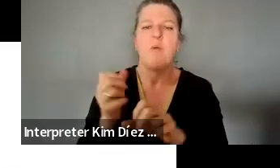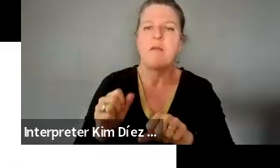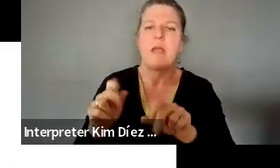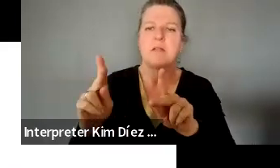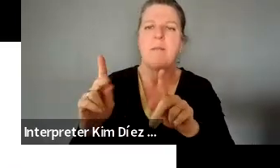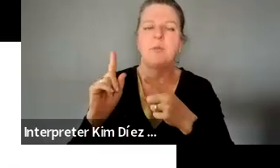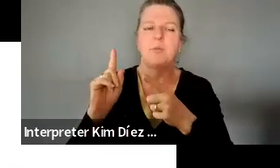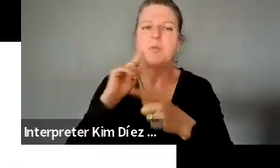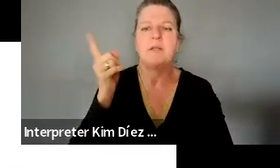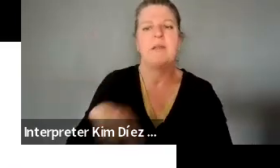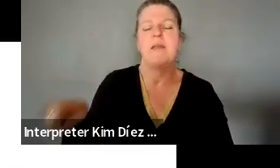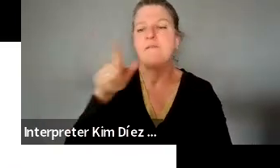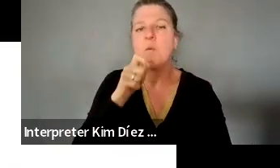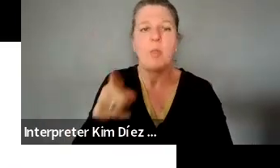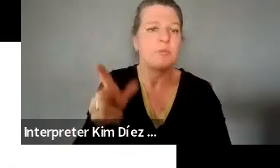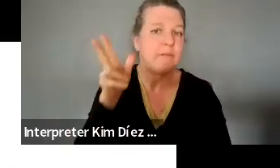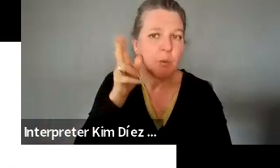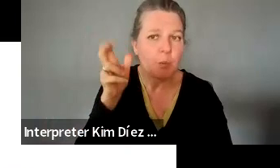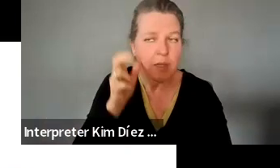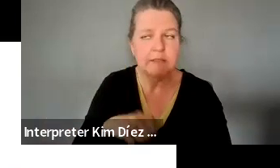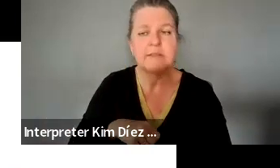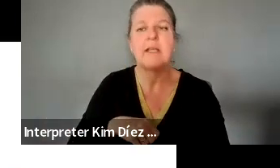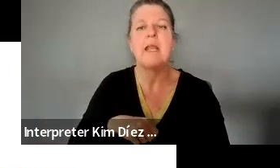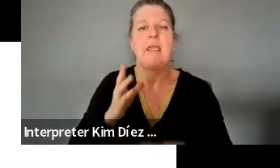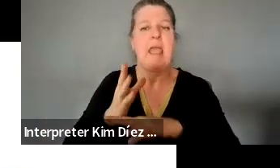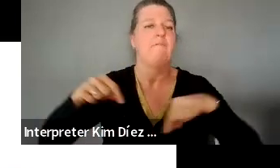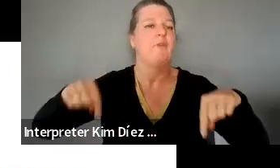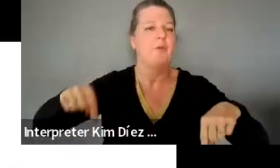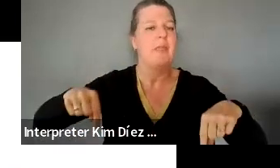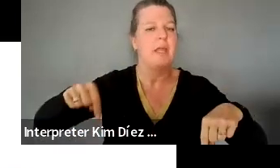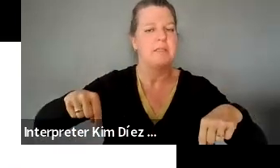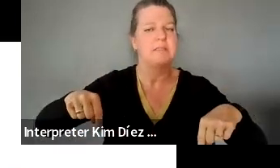for those of you who might be listening after this webinar to the recording.